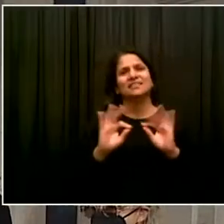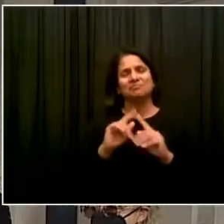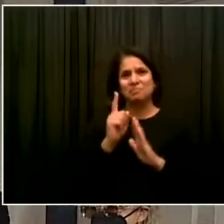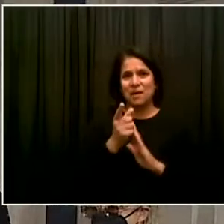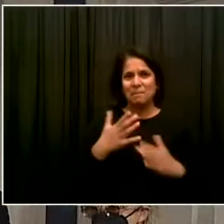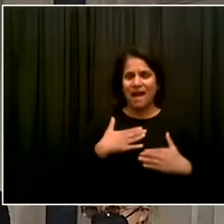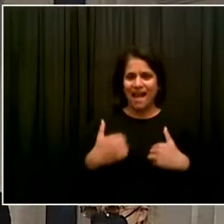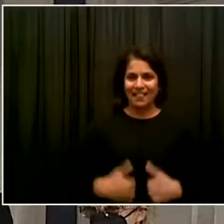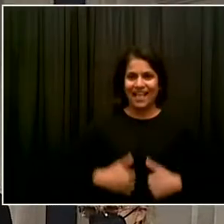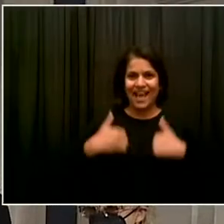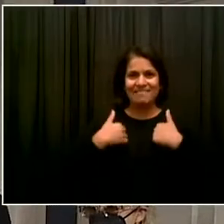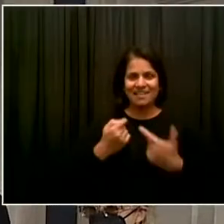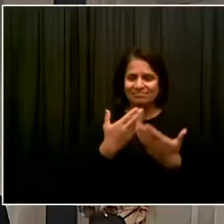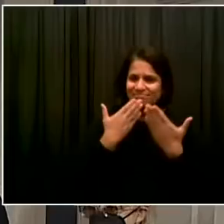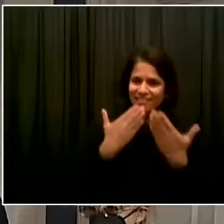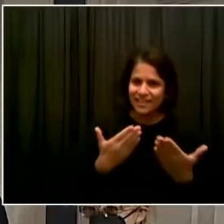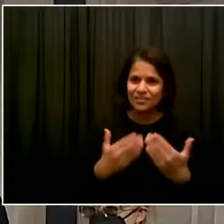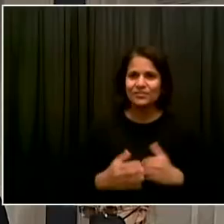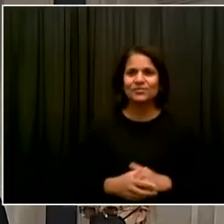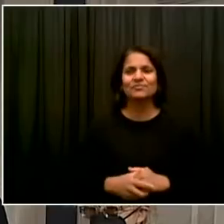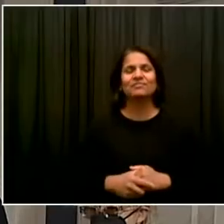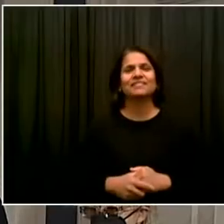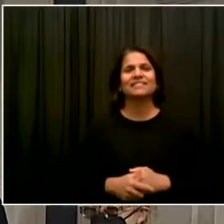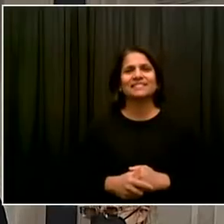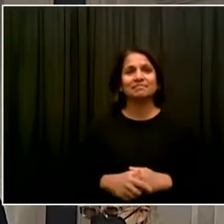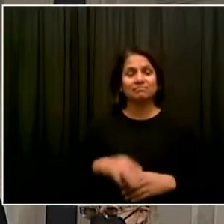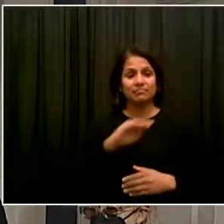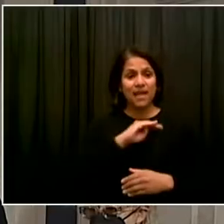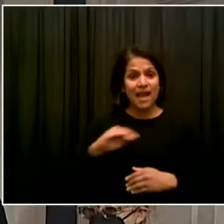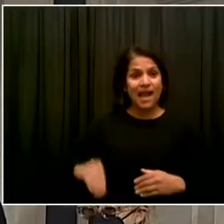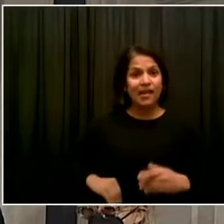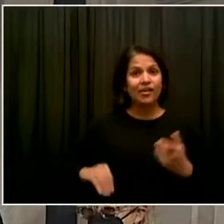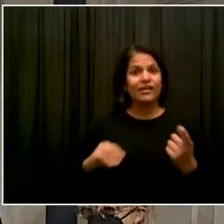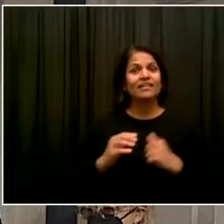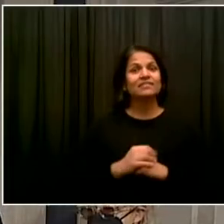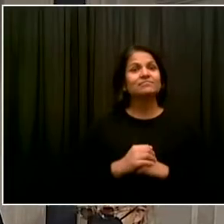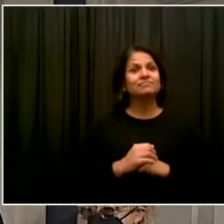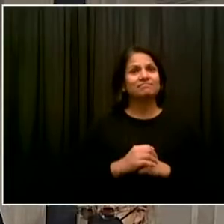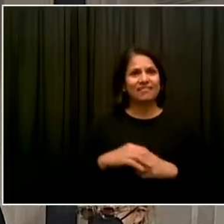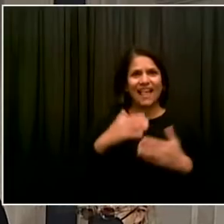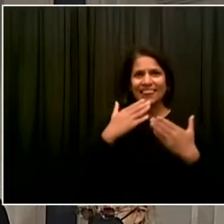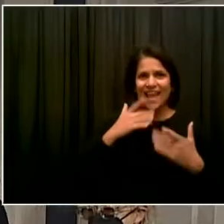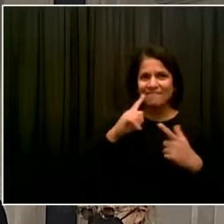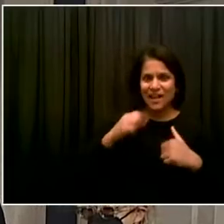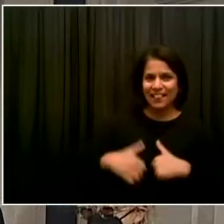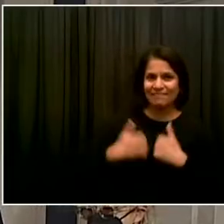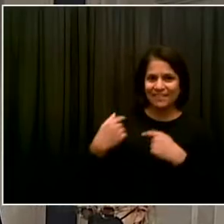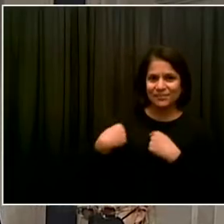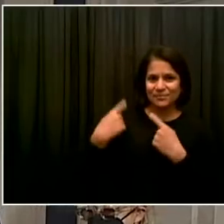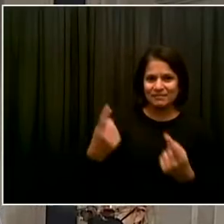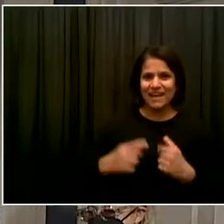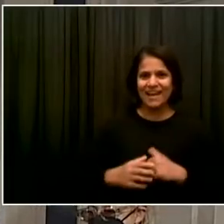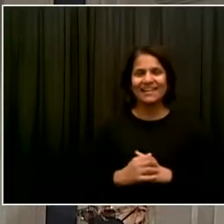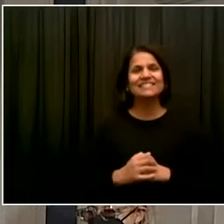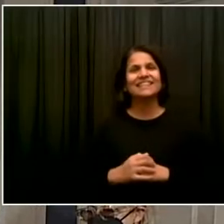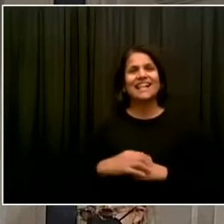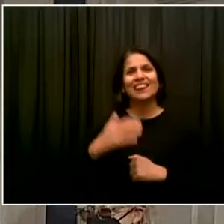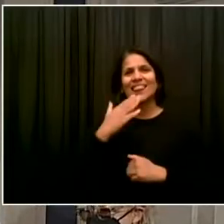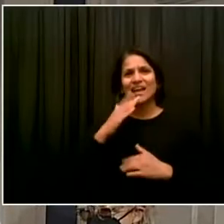VERY LONG LIFE AND I THANK YOU.